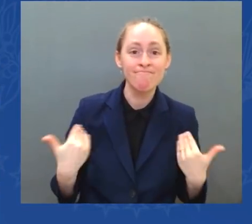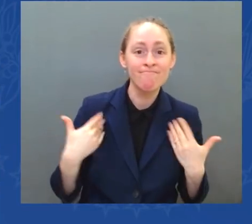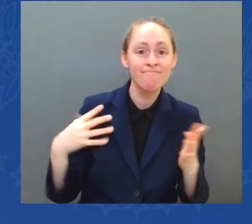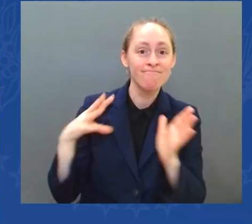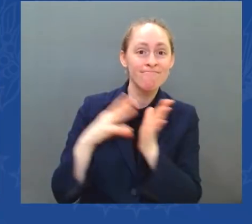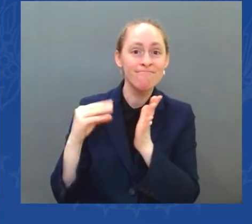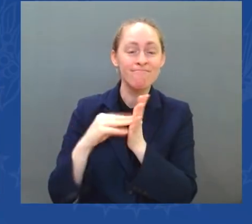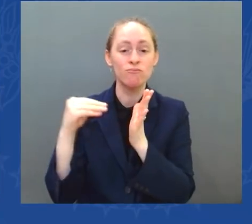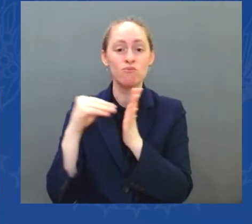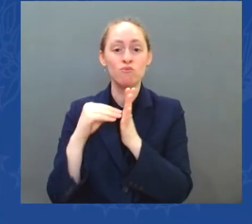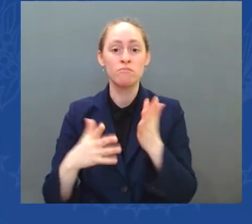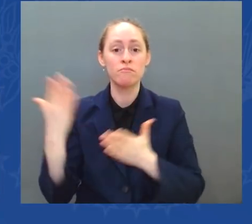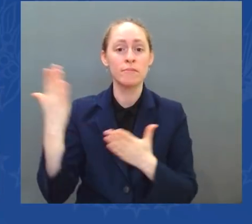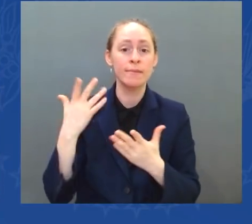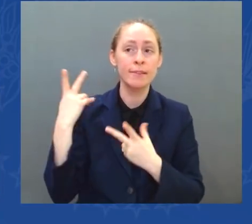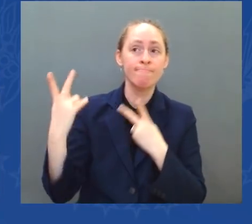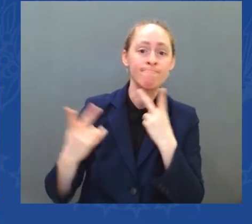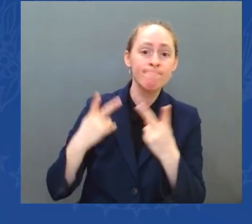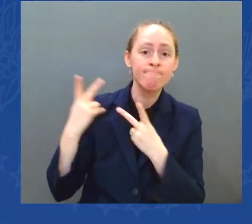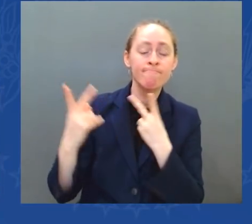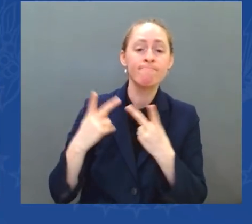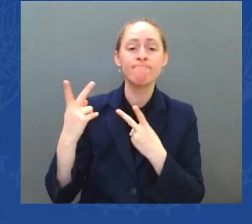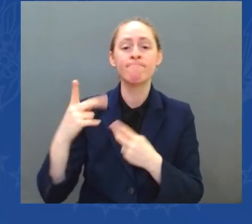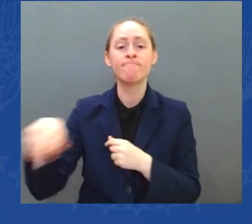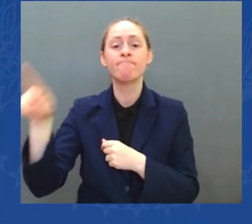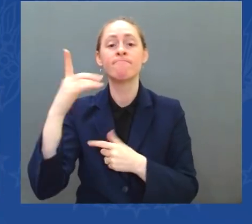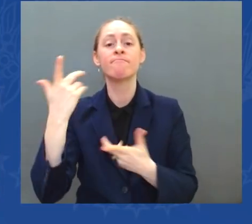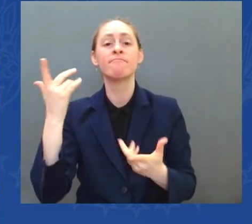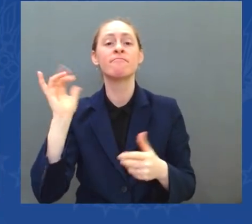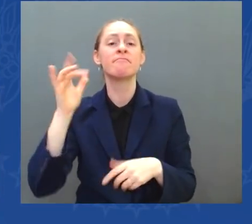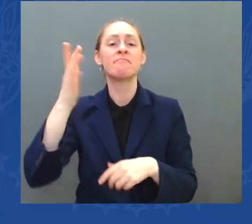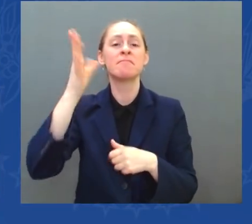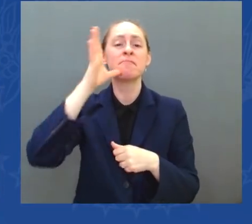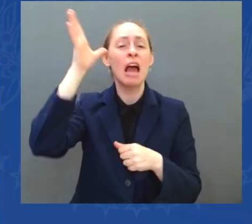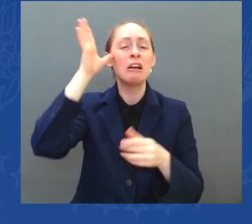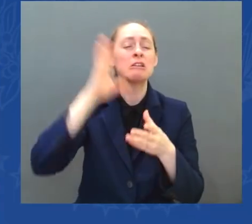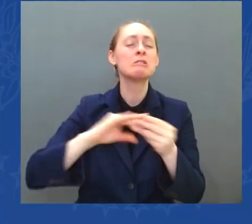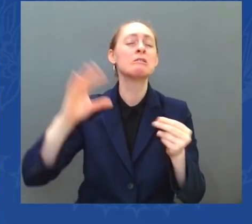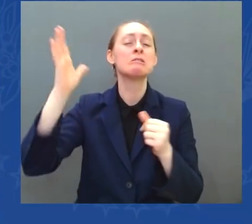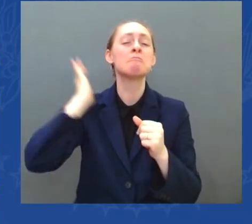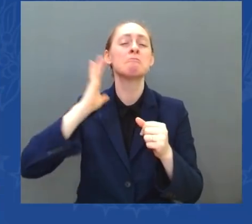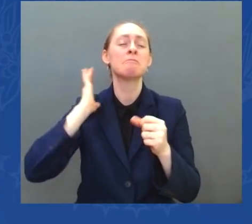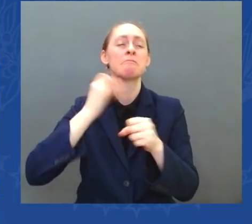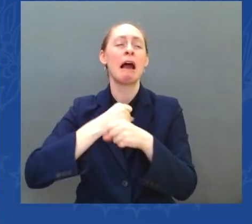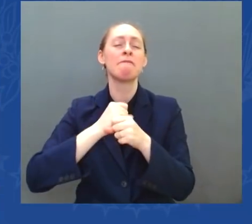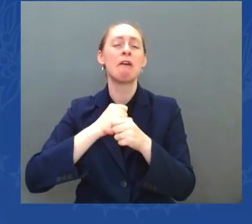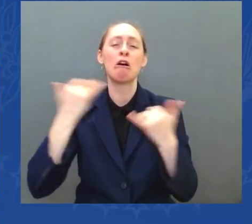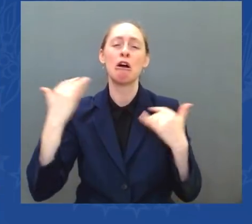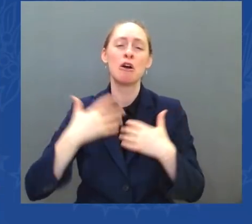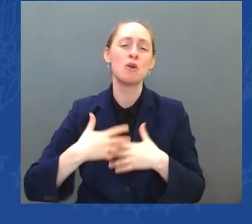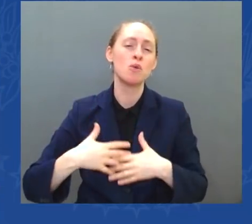It's not going to happen in America. There's not a thing, not a single thing America cannot do,